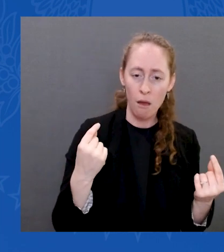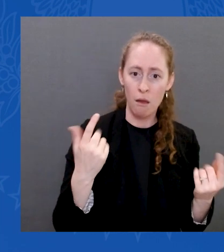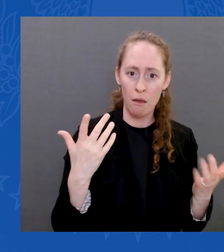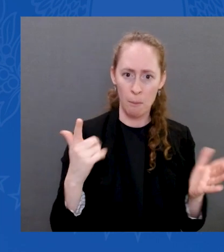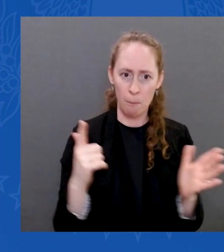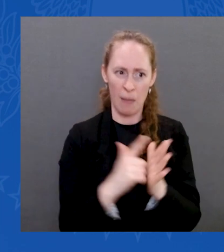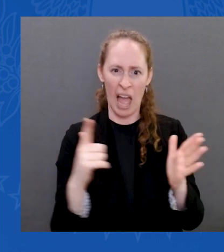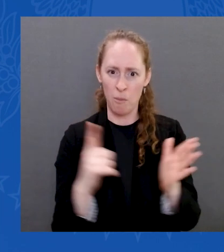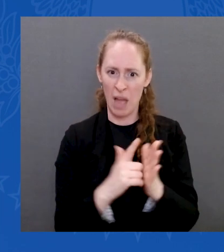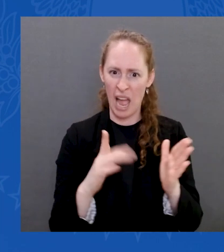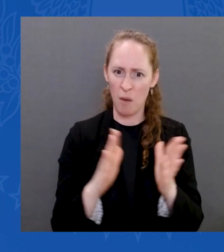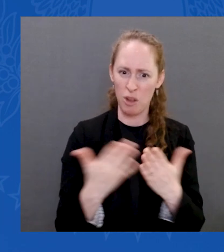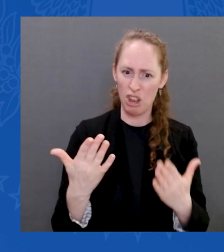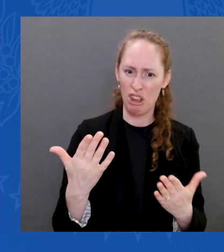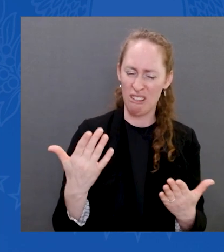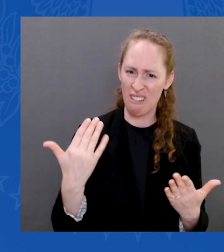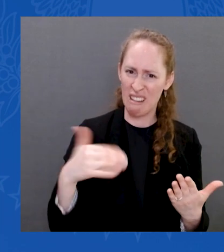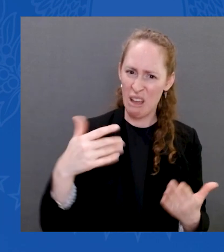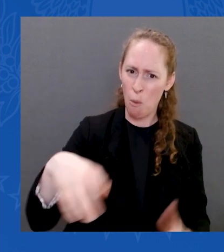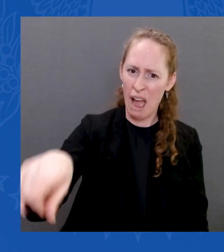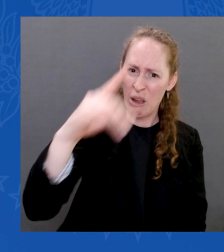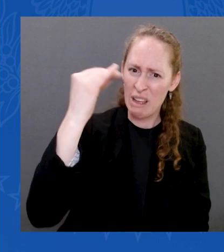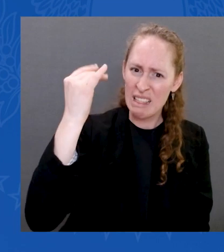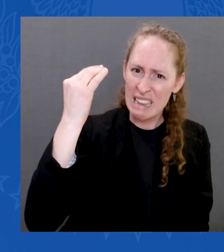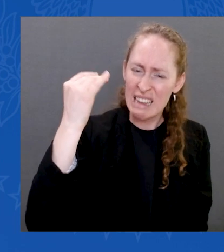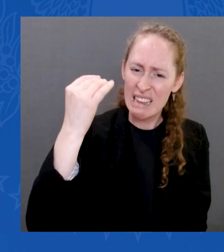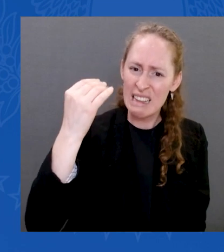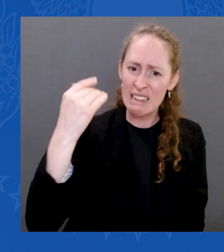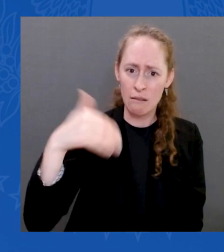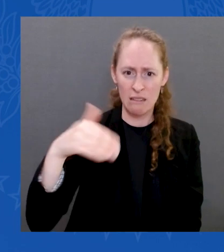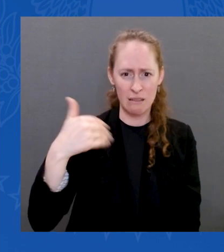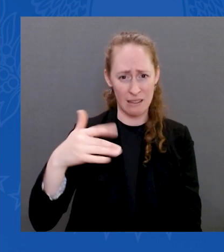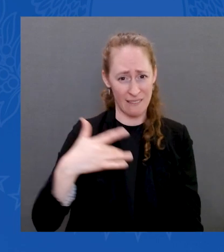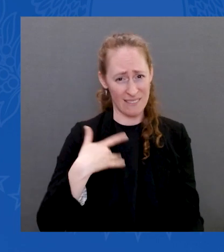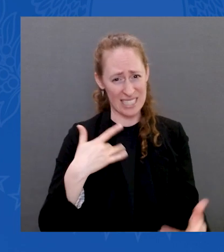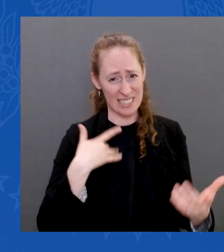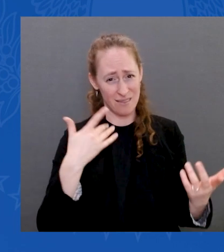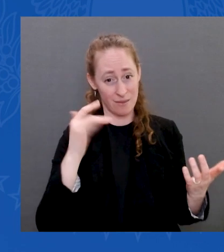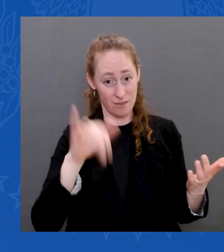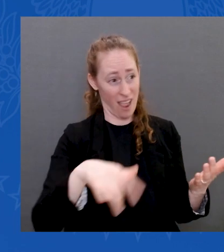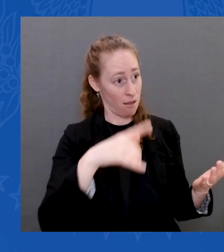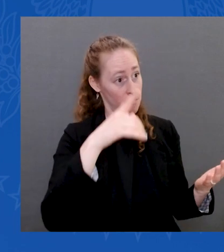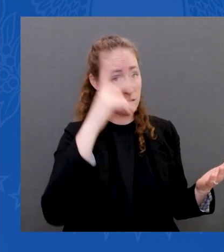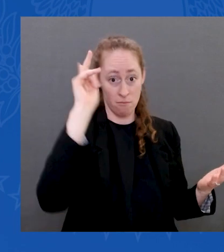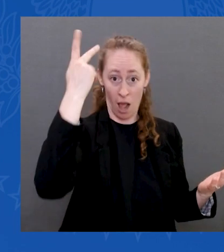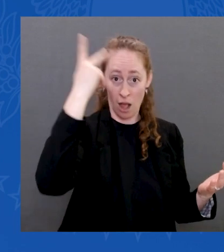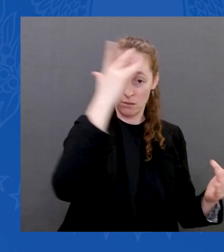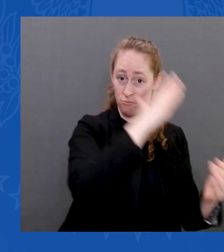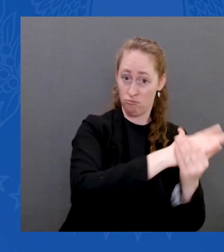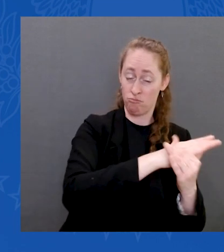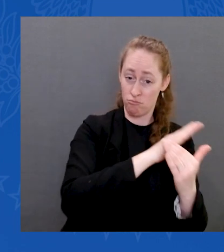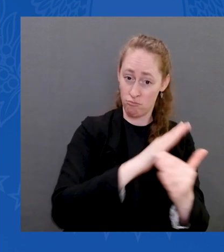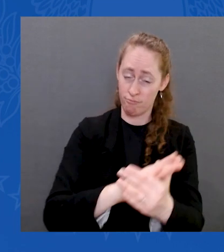all because it doesn't fit somebody's political agenda? American teachers have dedicated their lives